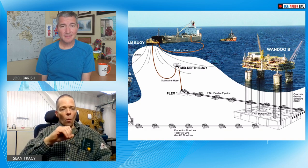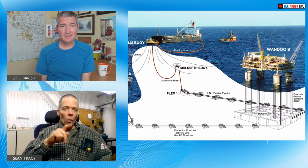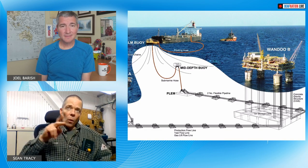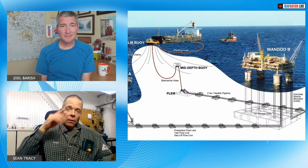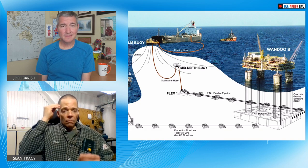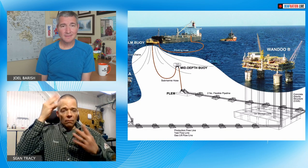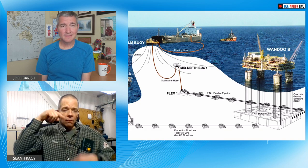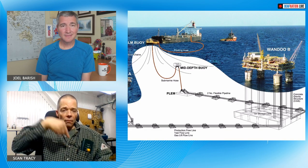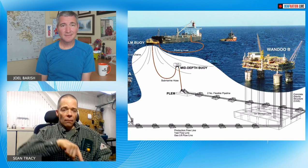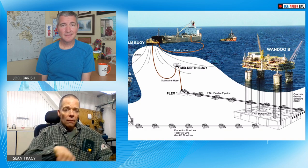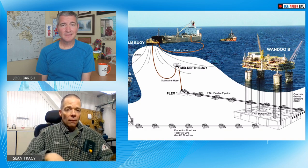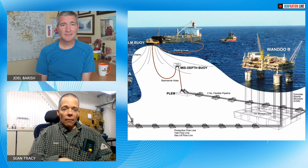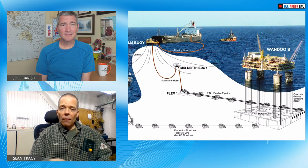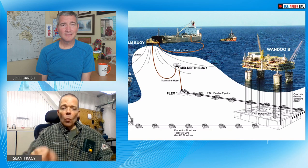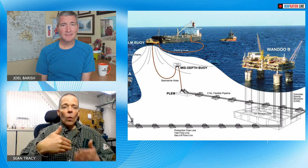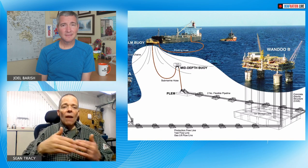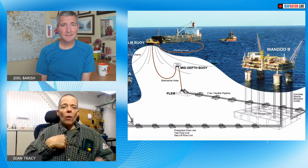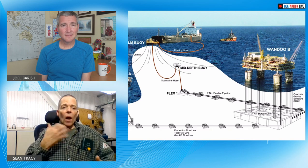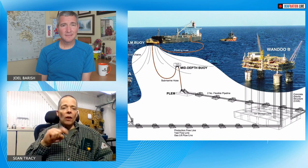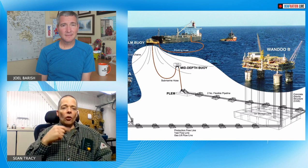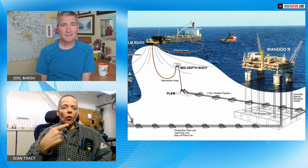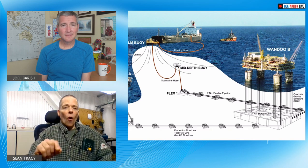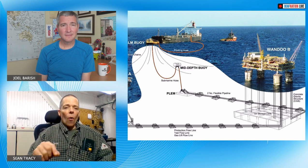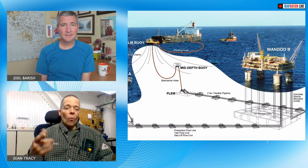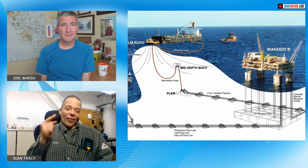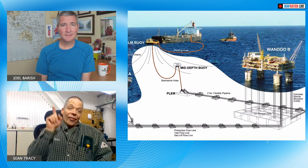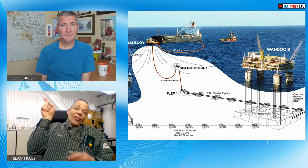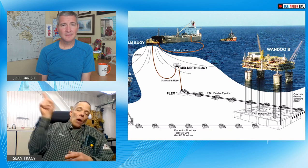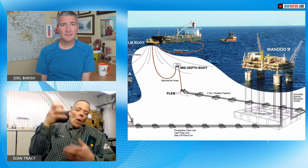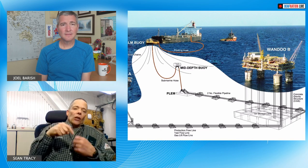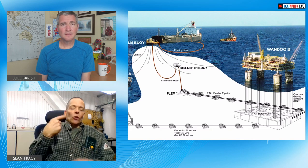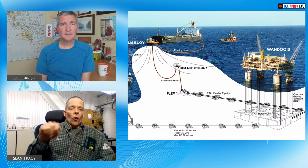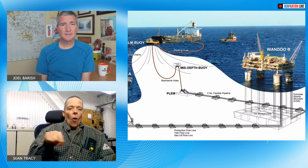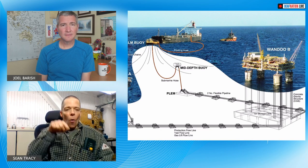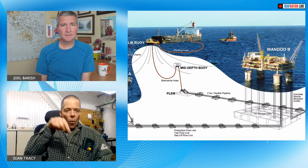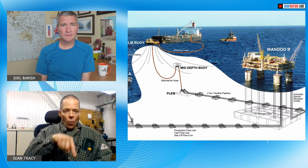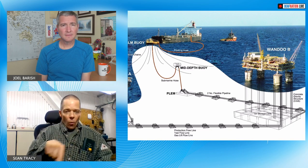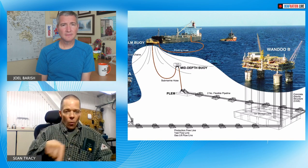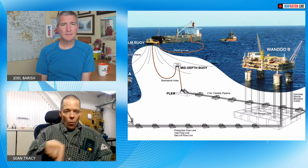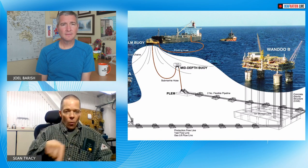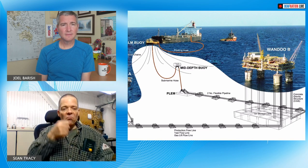to go - well wherever they want it to go so that